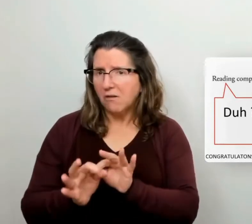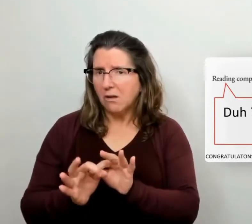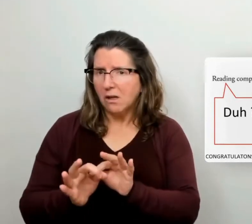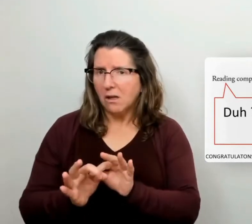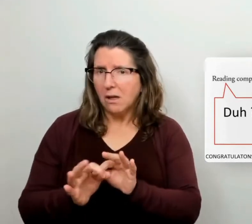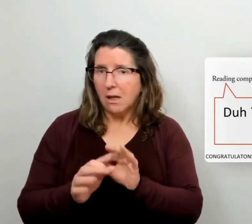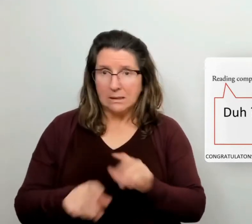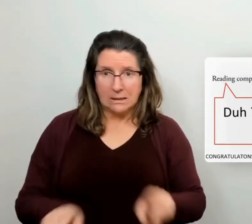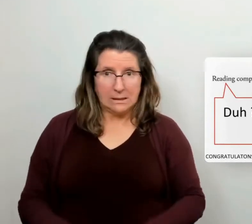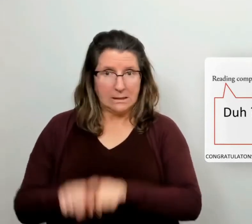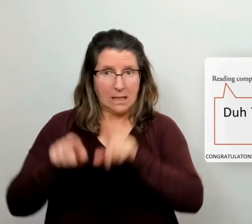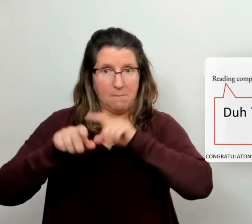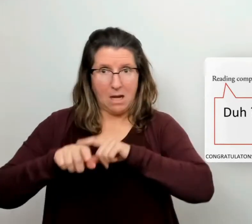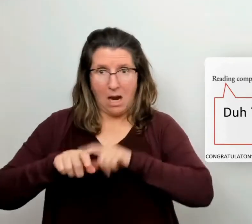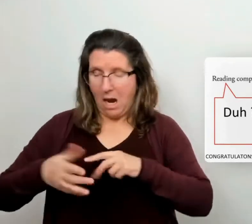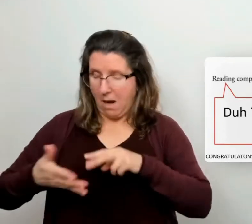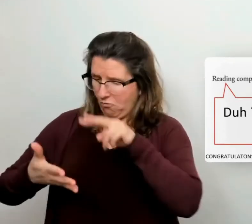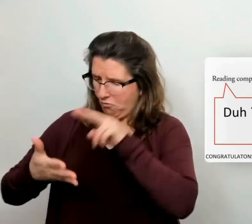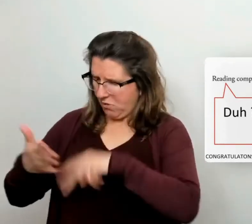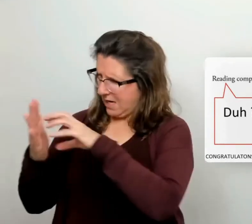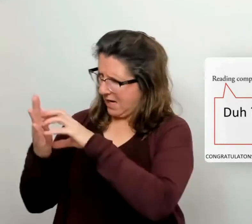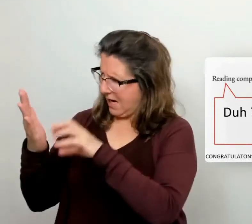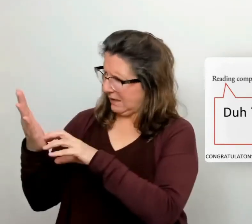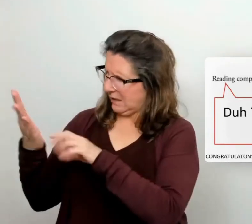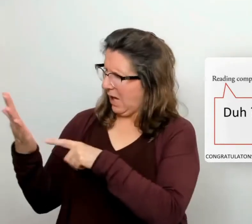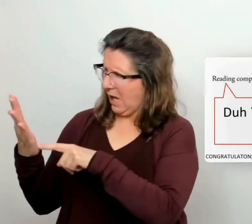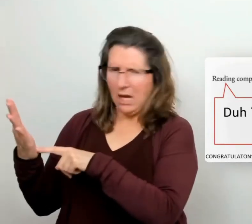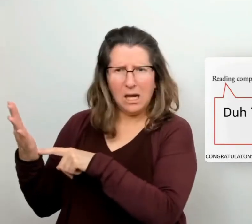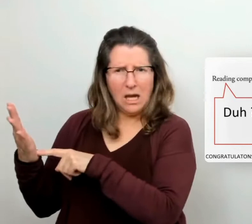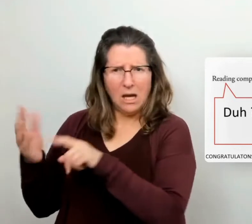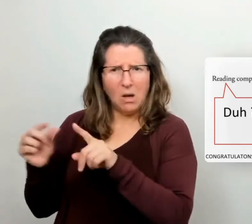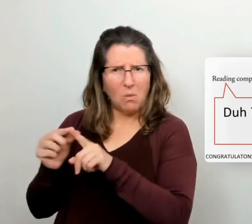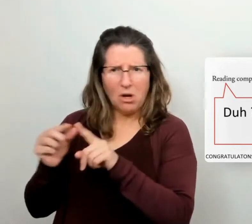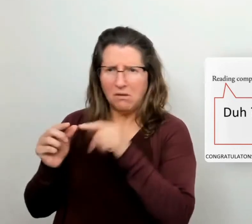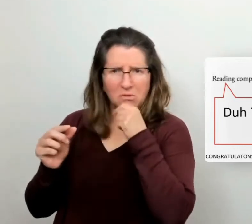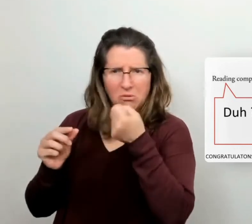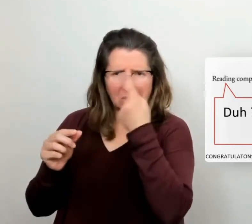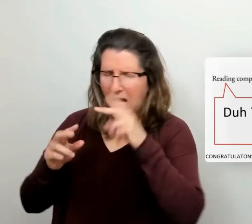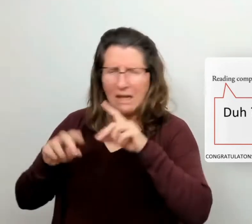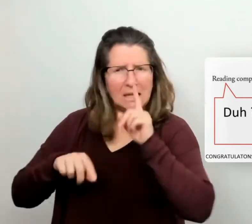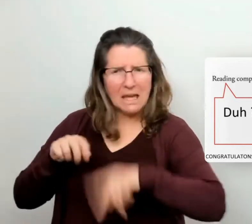but still struggles to read text, decode words, or parse sentences,